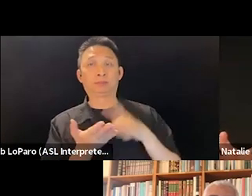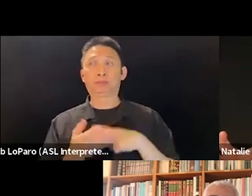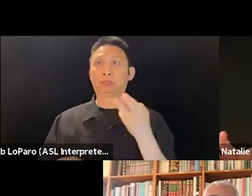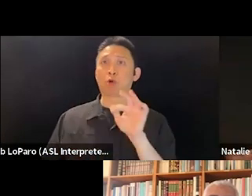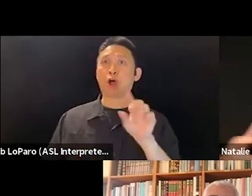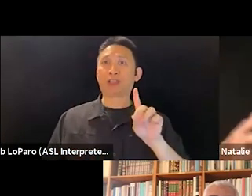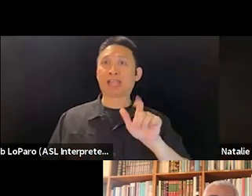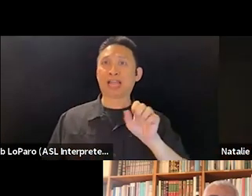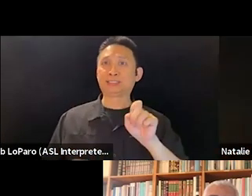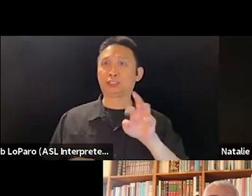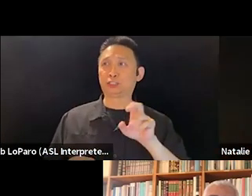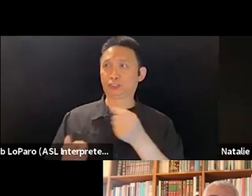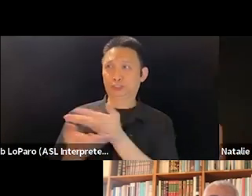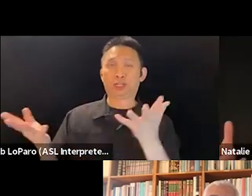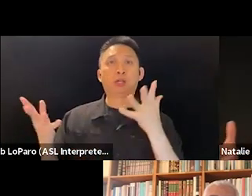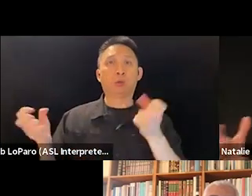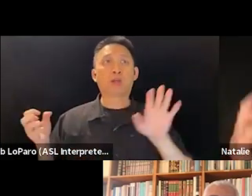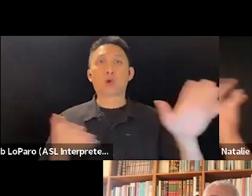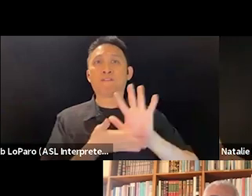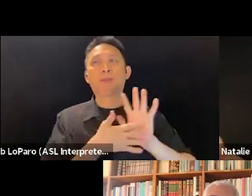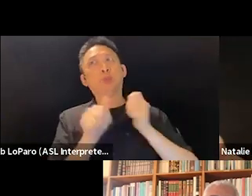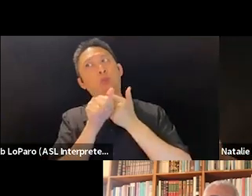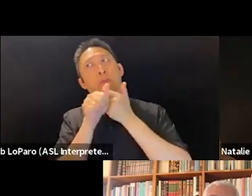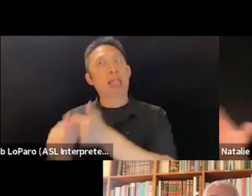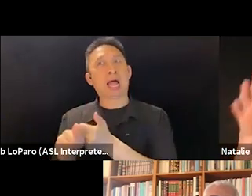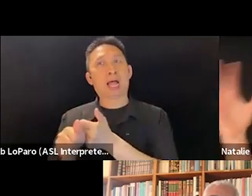your film to be complied. You know, it has to be able to air on their channel